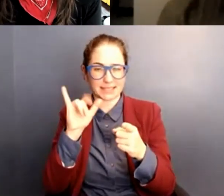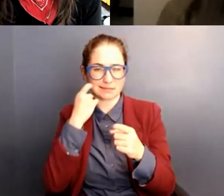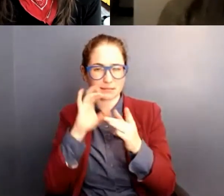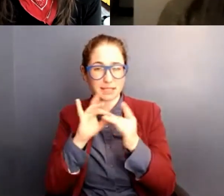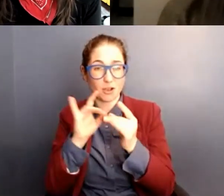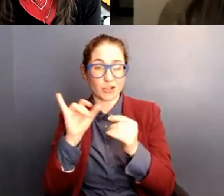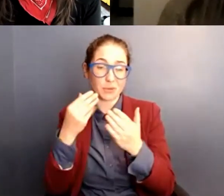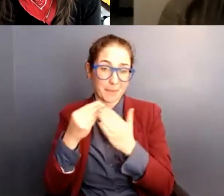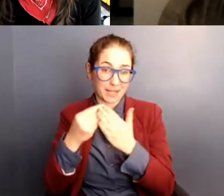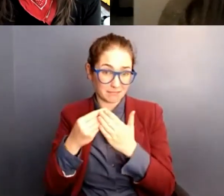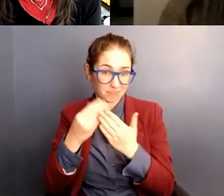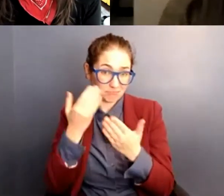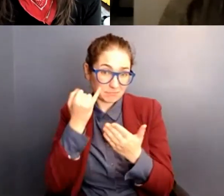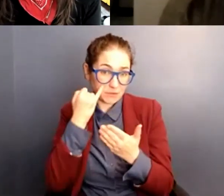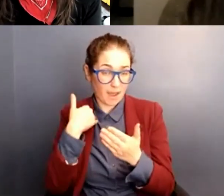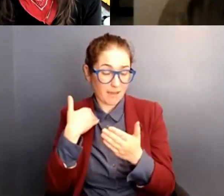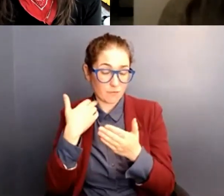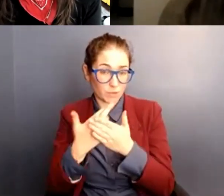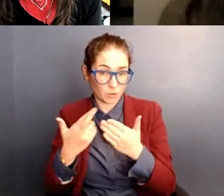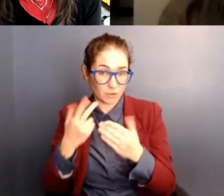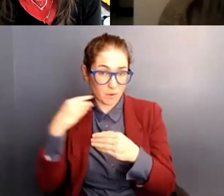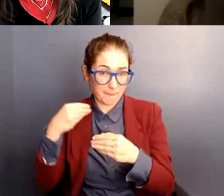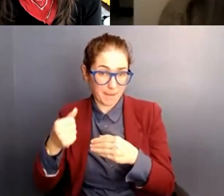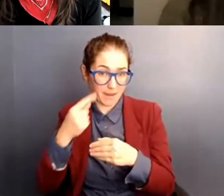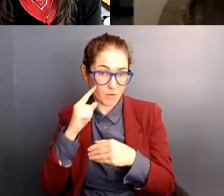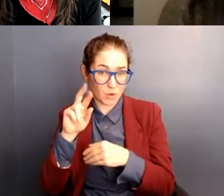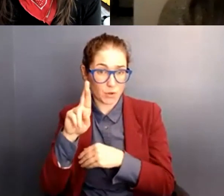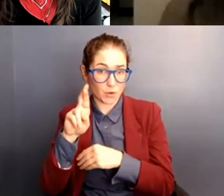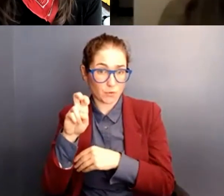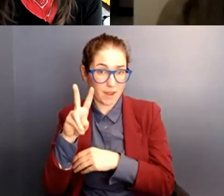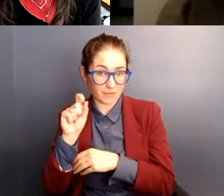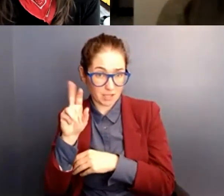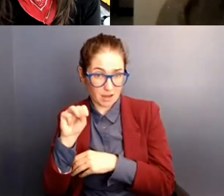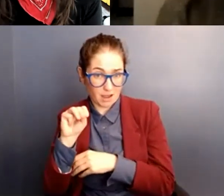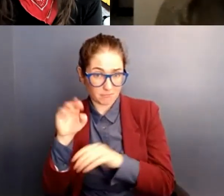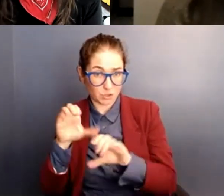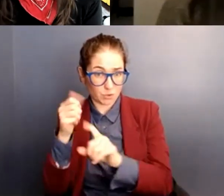the means to pay for Rev.com to do it. Then great. They can do